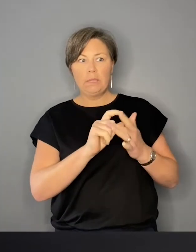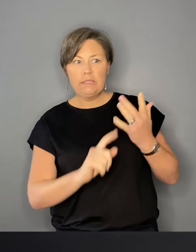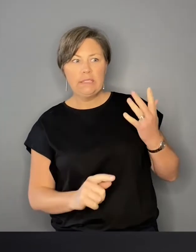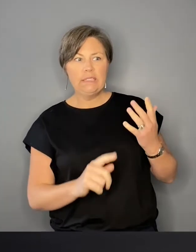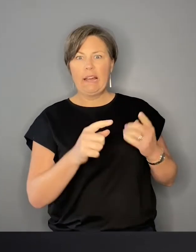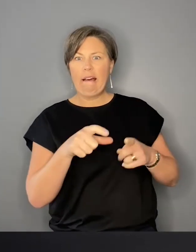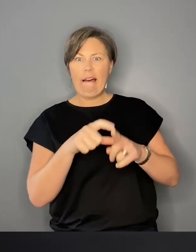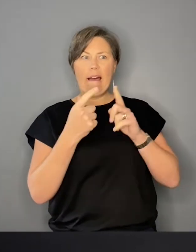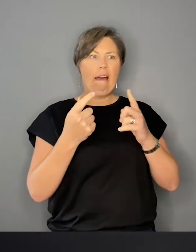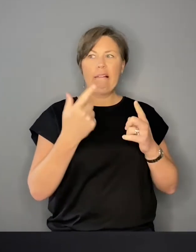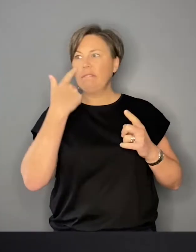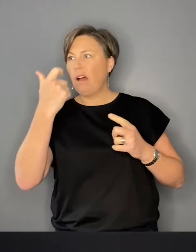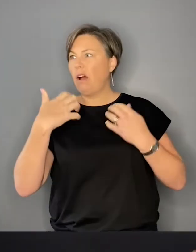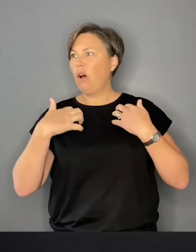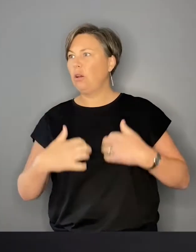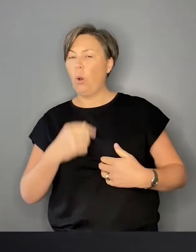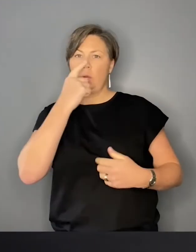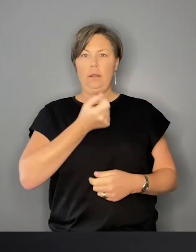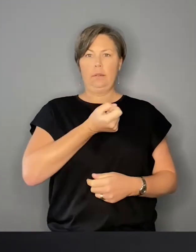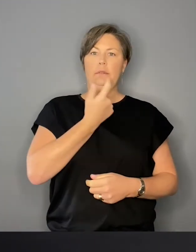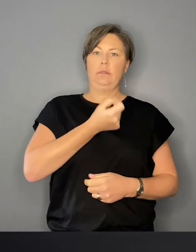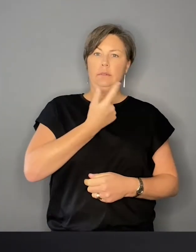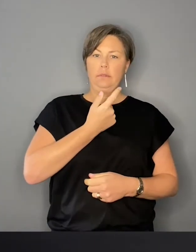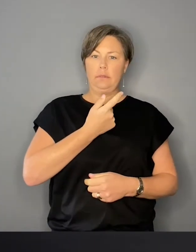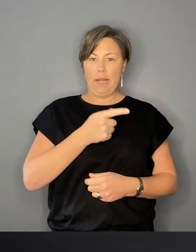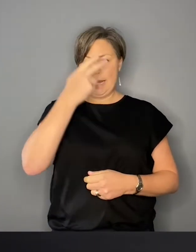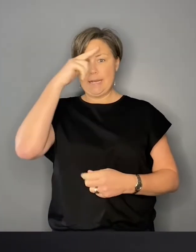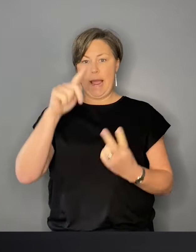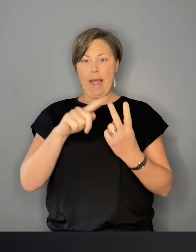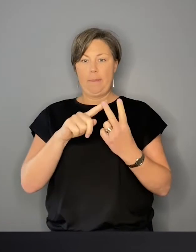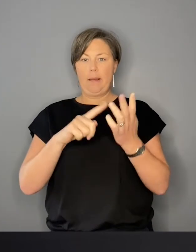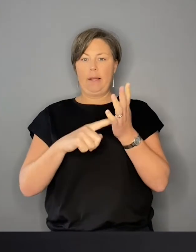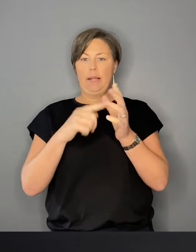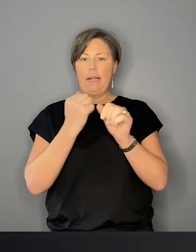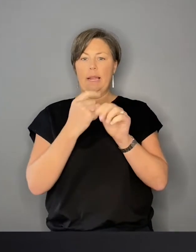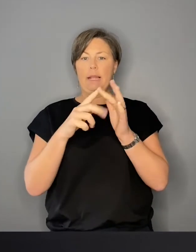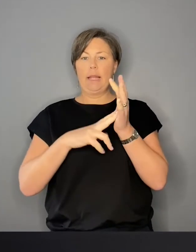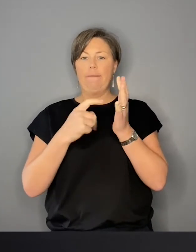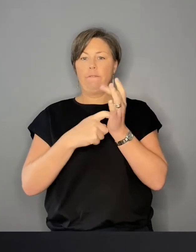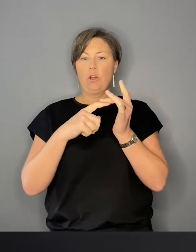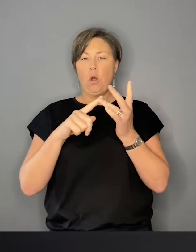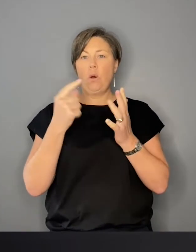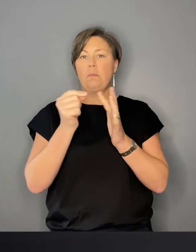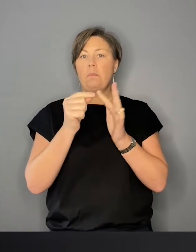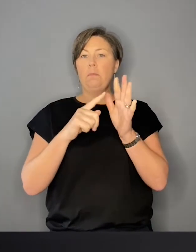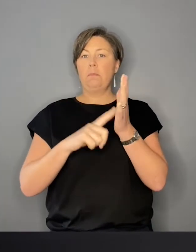who may find it harder to move to receive care in hospital. Lagevrio and Paxlovid, these two oral medications have both been found